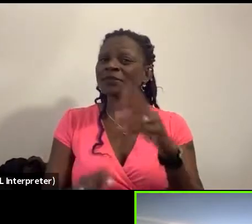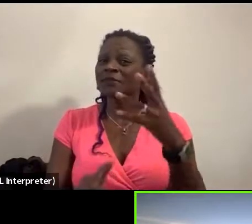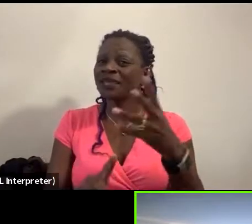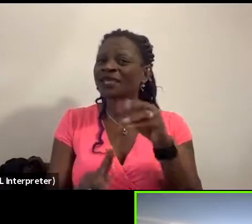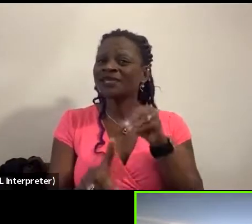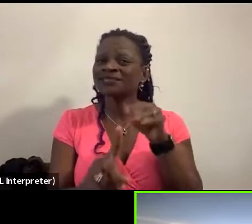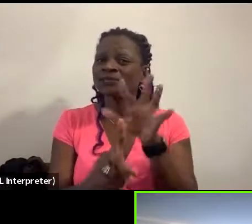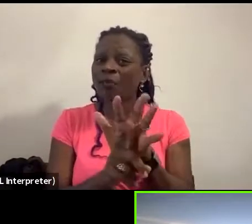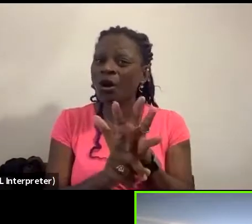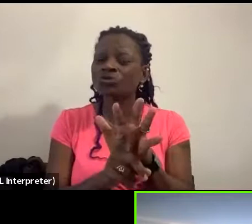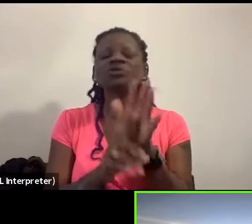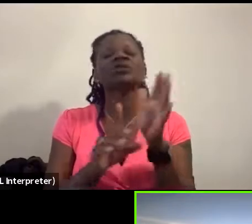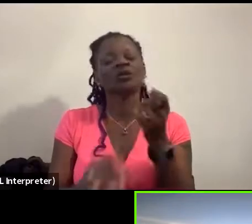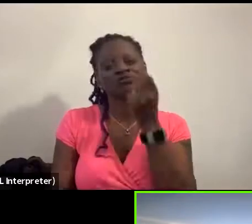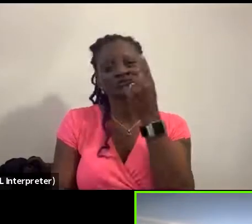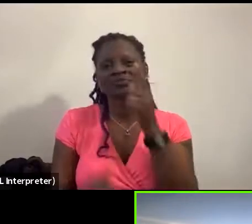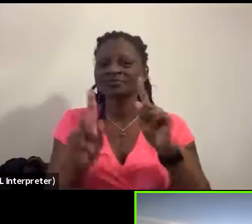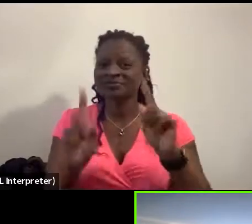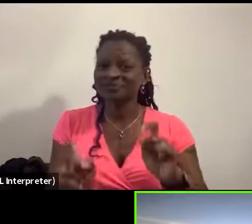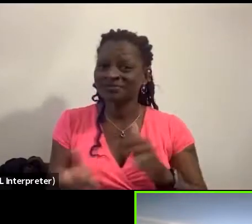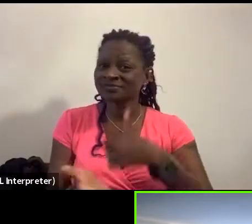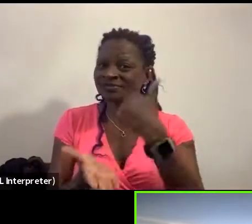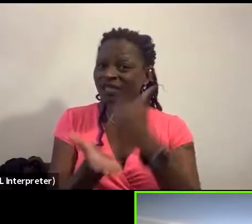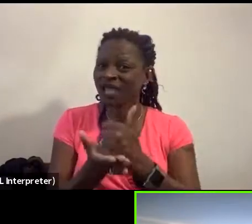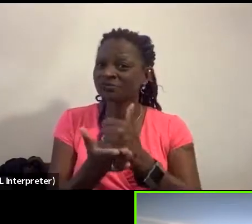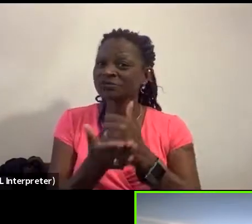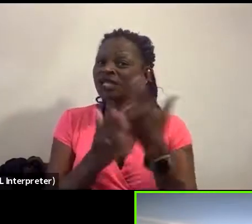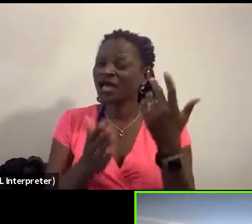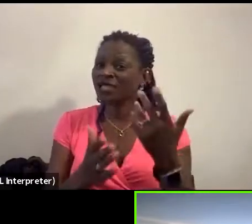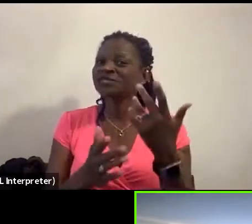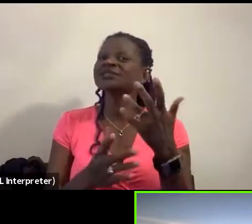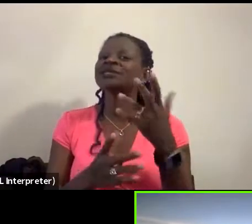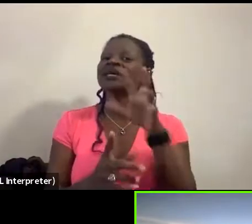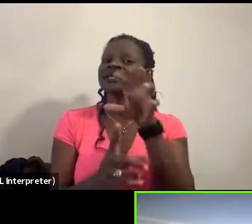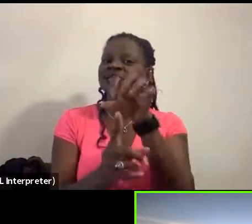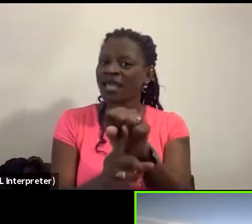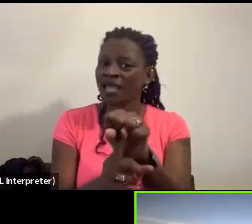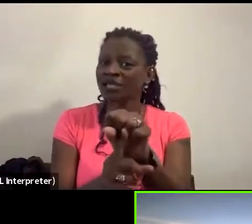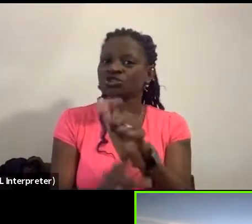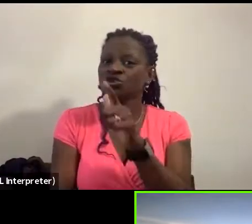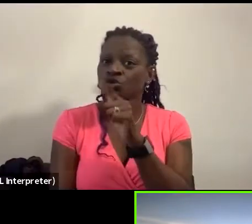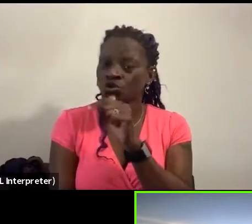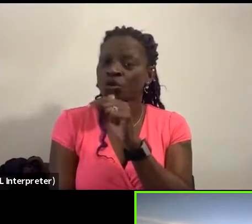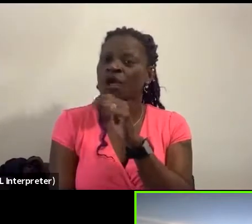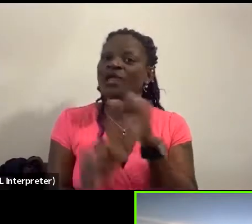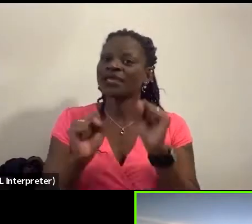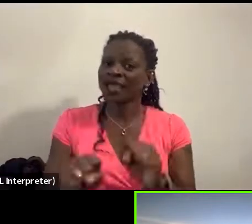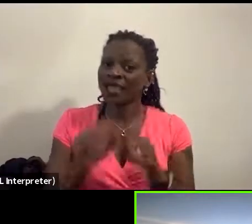Testing helps us identify and isolate the cases covid and that way decrease transmission.